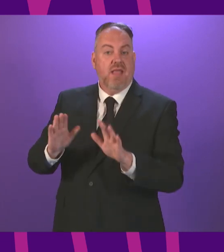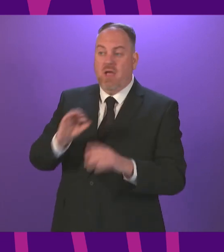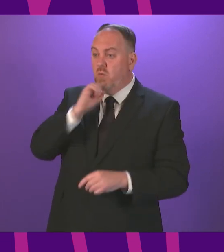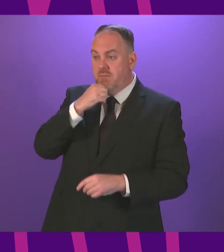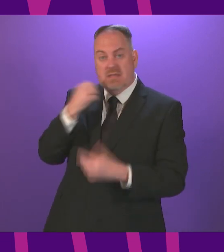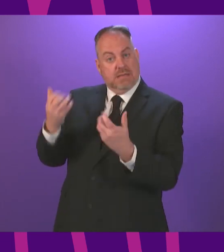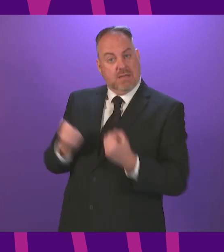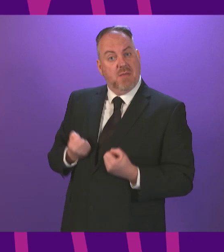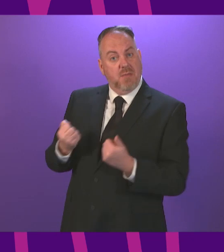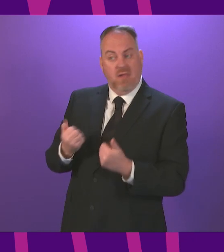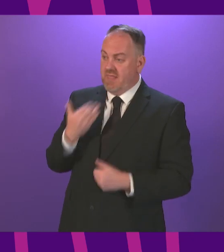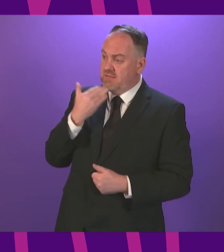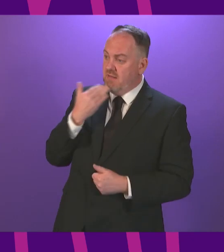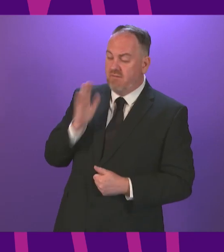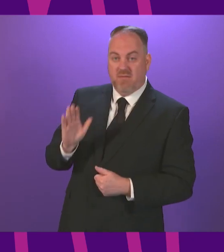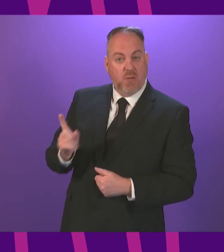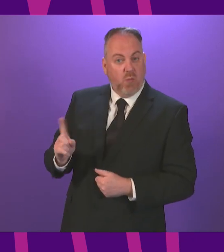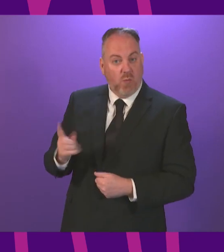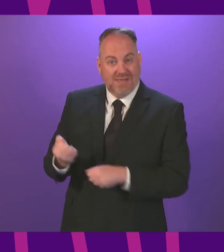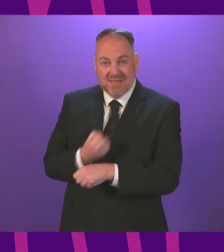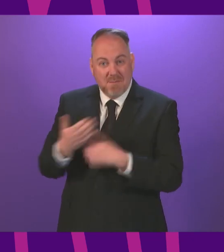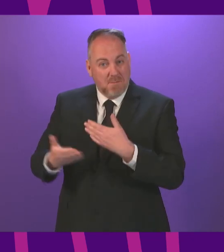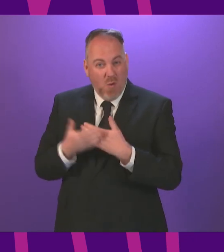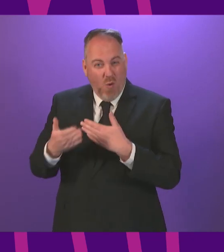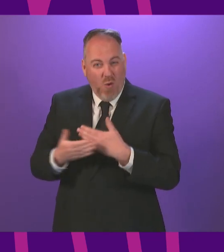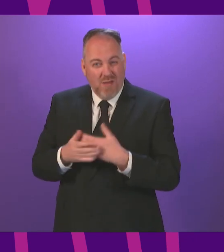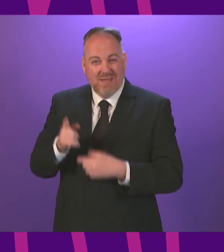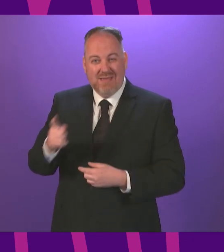but it is clear that not only was he a man of huge practical ability—a decorated and talented naval